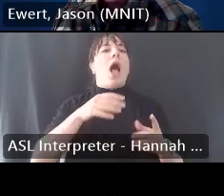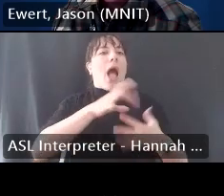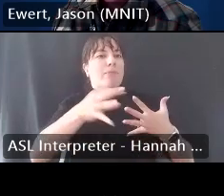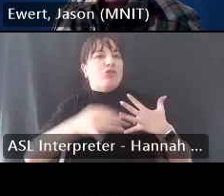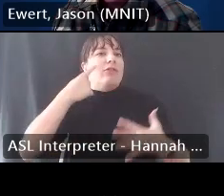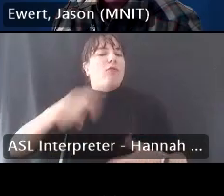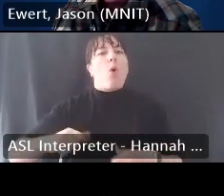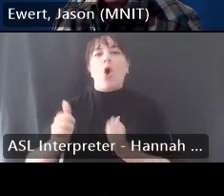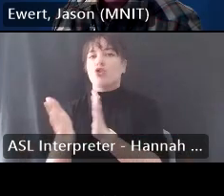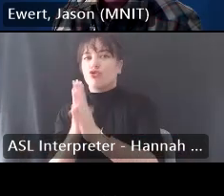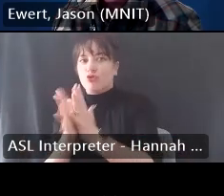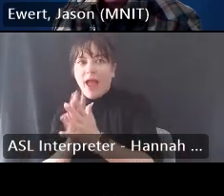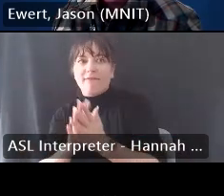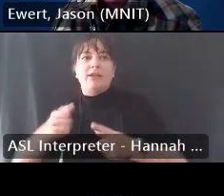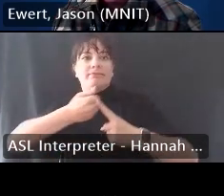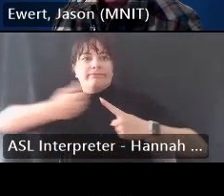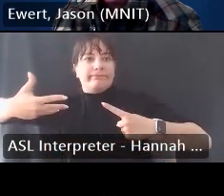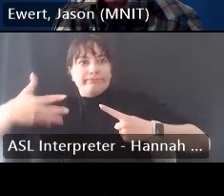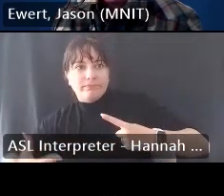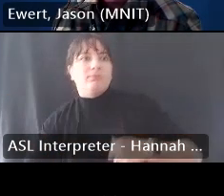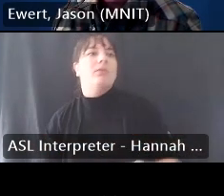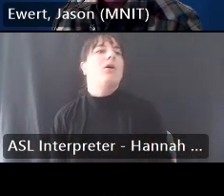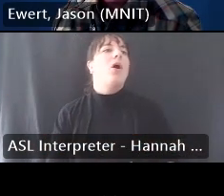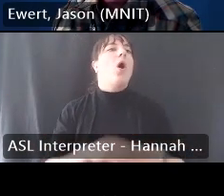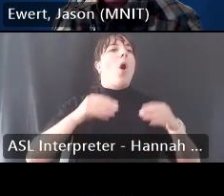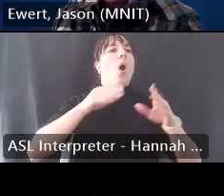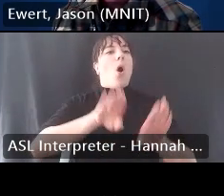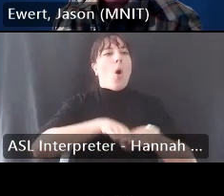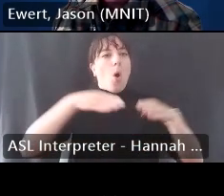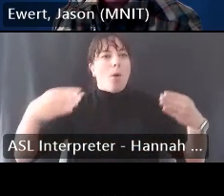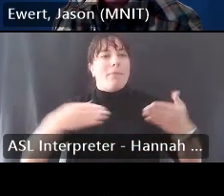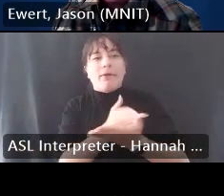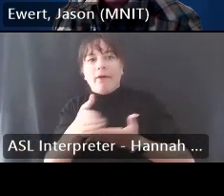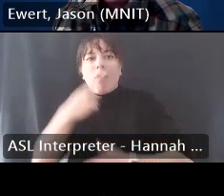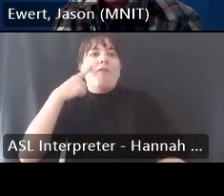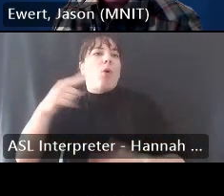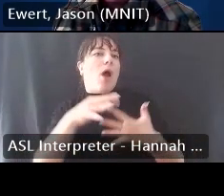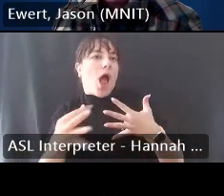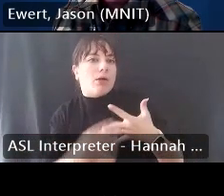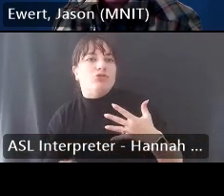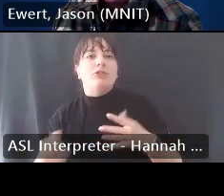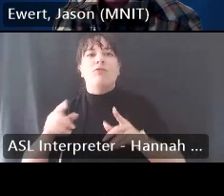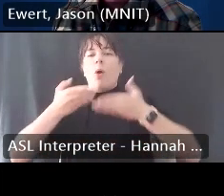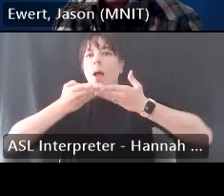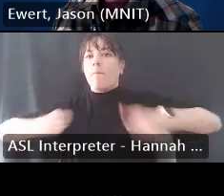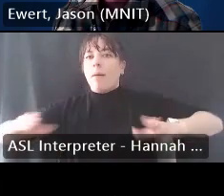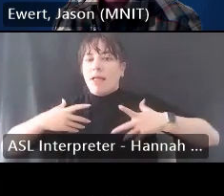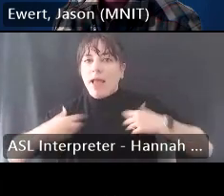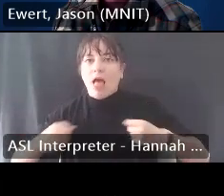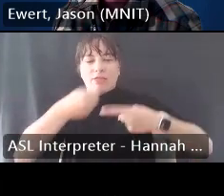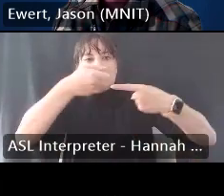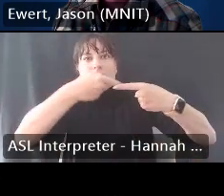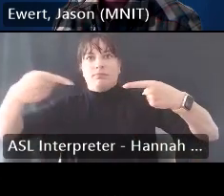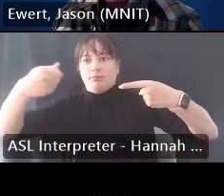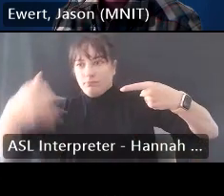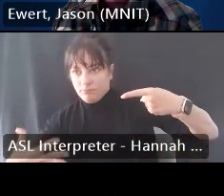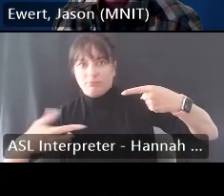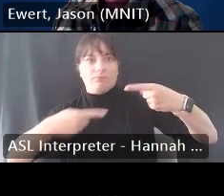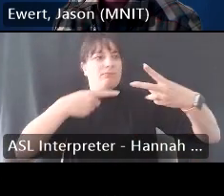Open navigation options for social factors. Button collapsed. Open navigation options for public health factors. Open navigation options for neighborhood factors. Button collapsed.